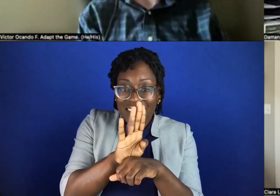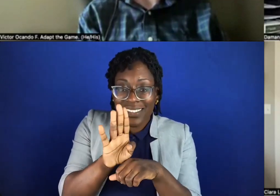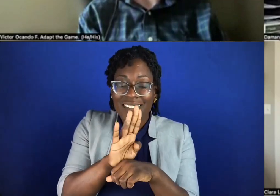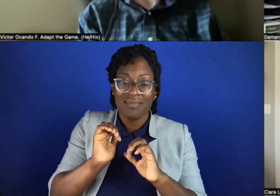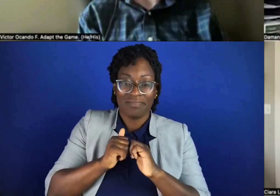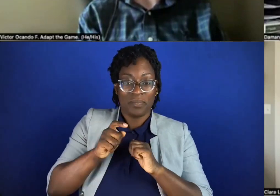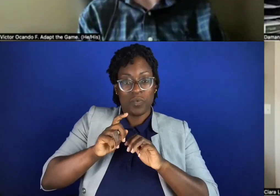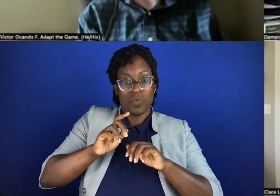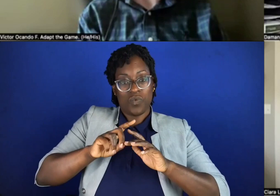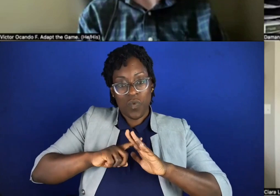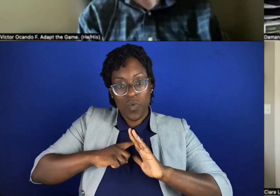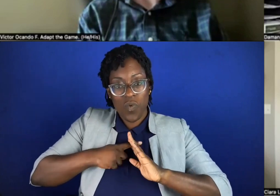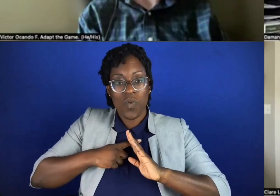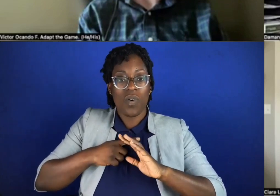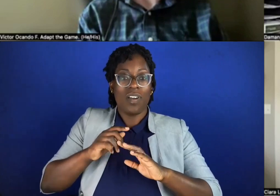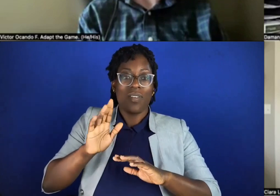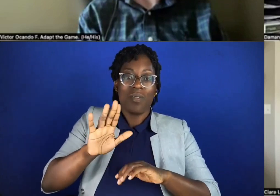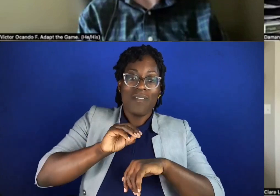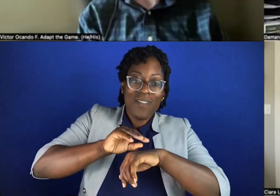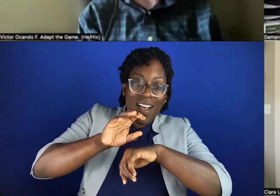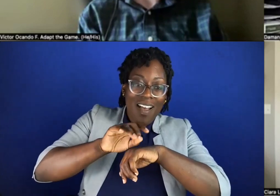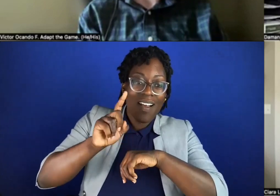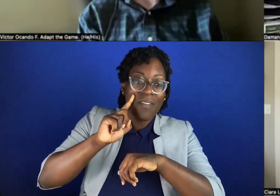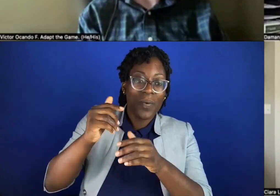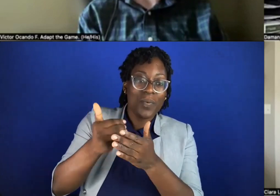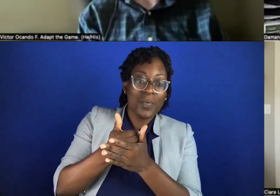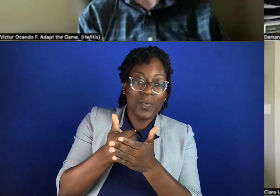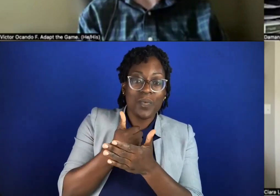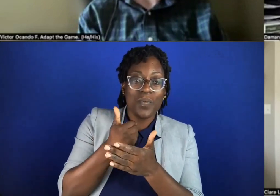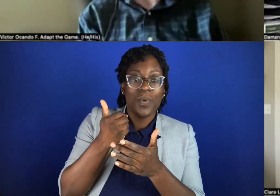and the advice that you have to new or inspiring entrepreneurs.